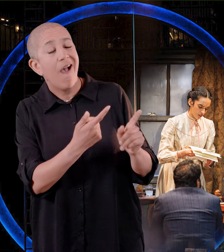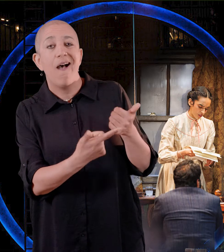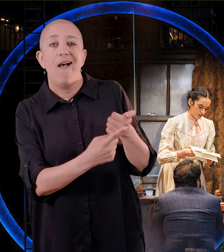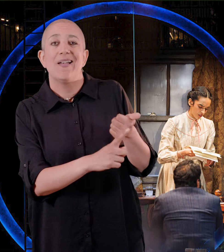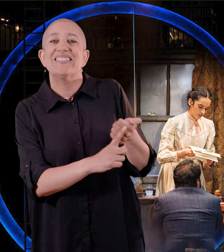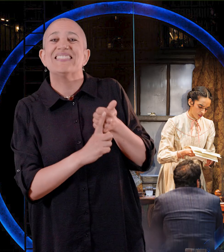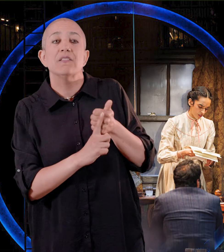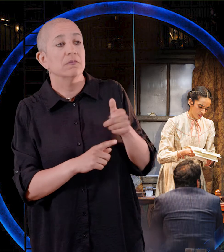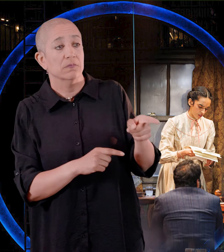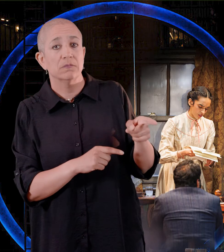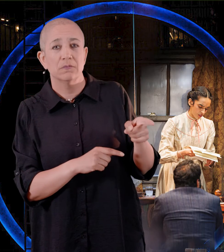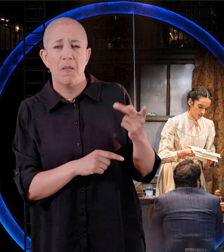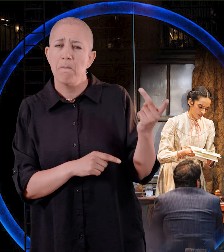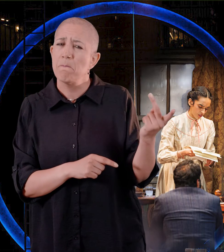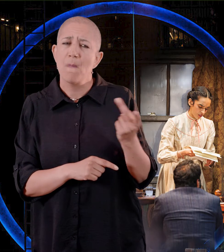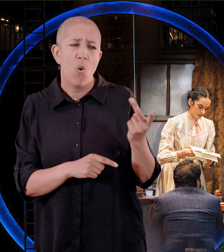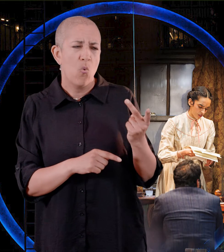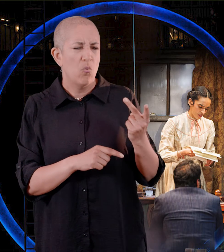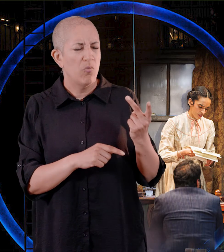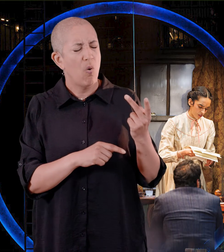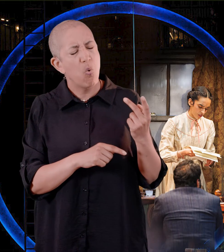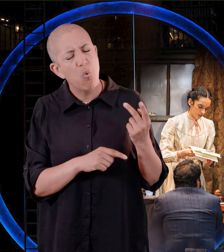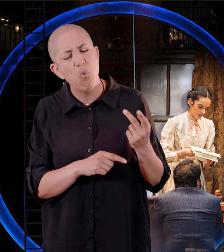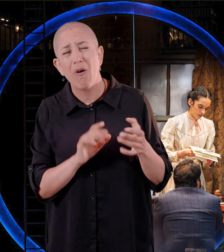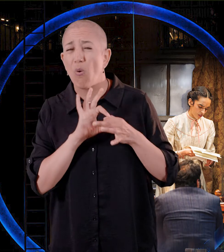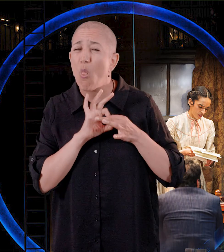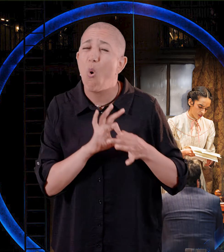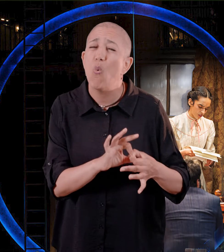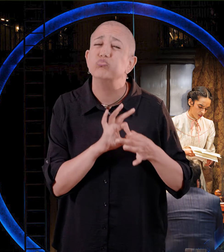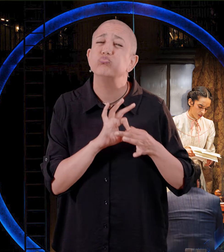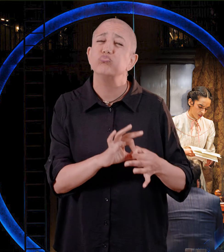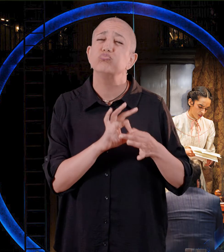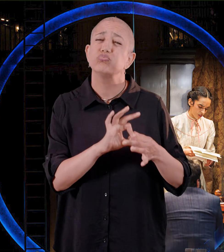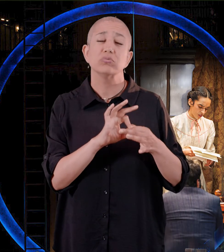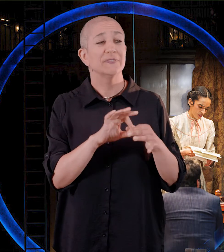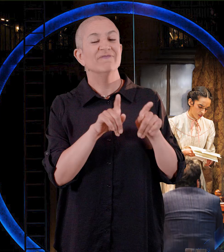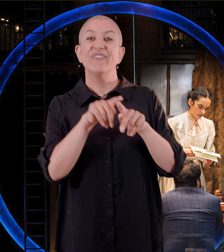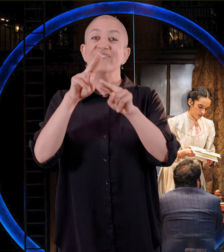and the two become as close as father and daughter.